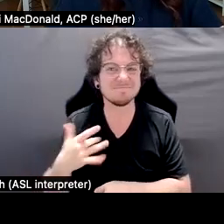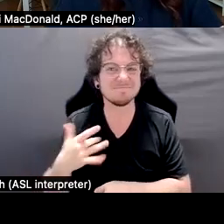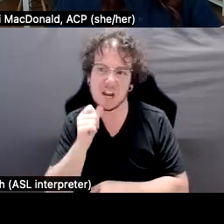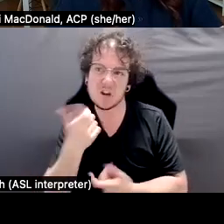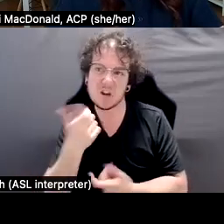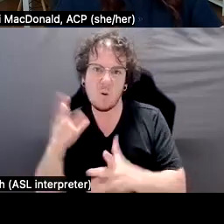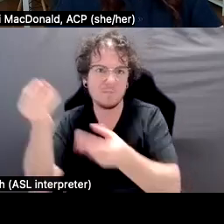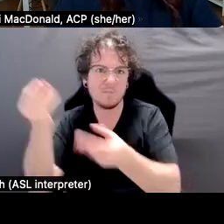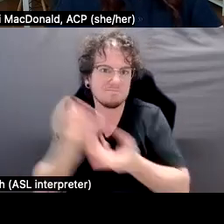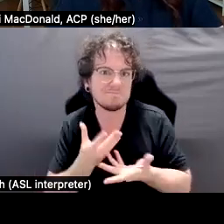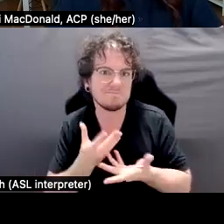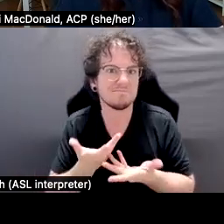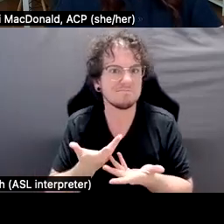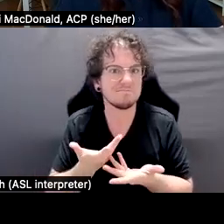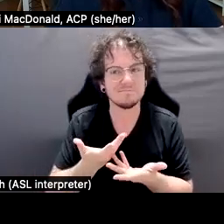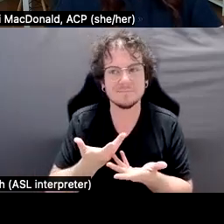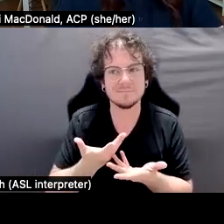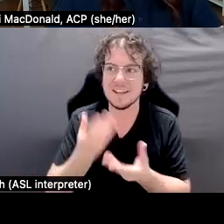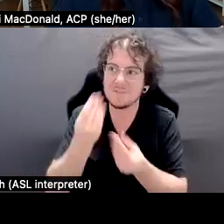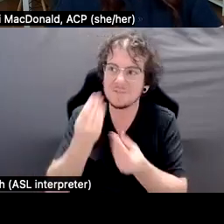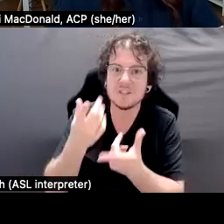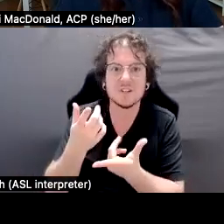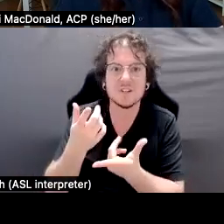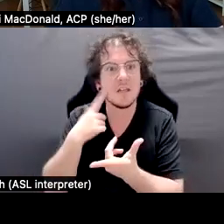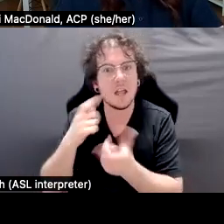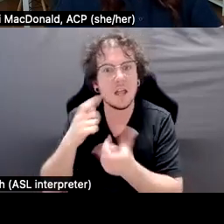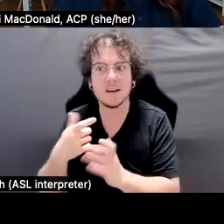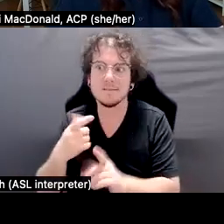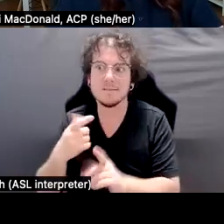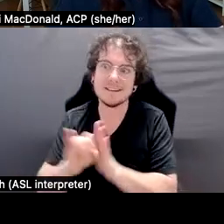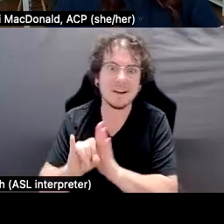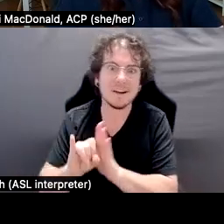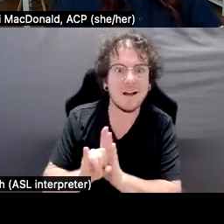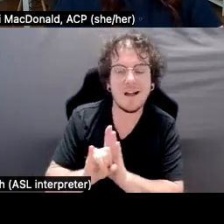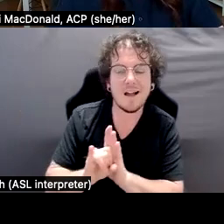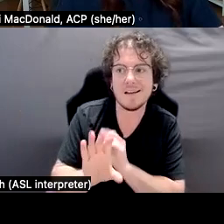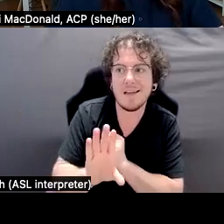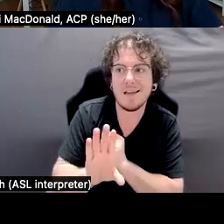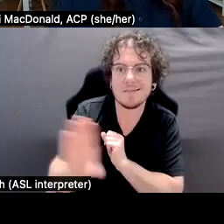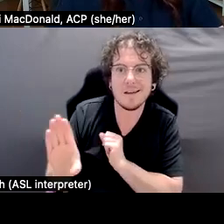identify respondents or maybe give a glimpse of a company's overall compensation levels.